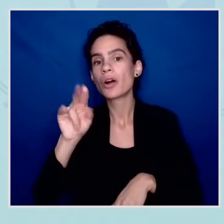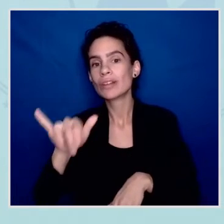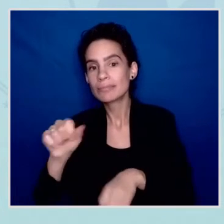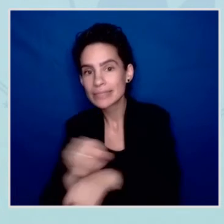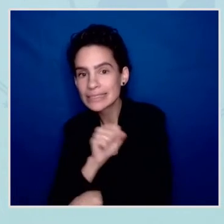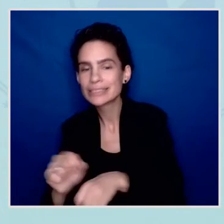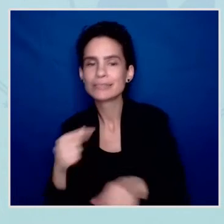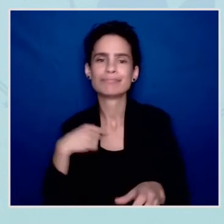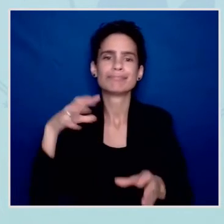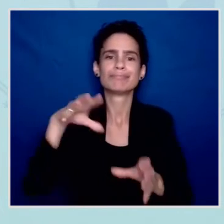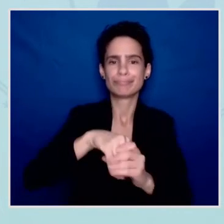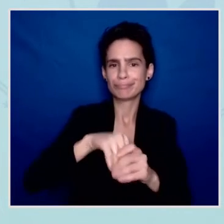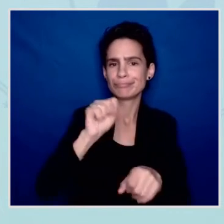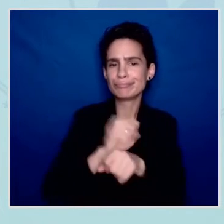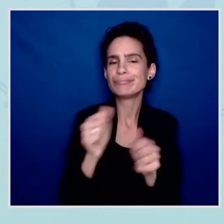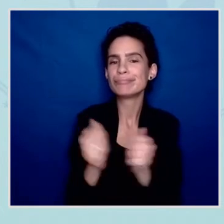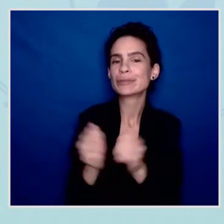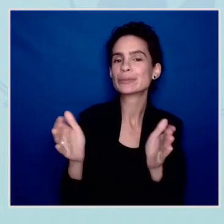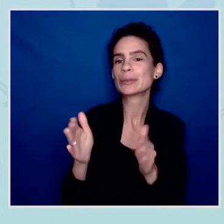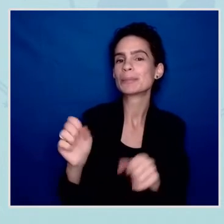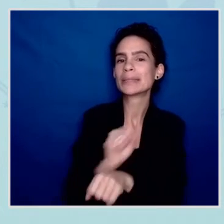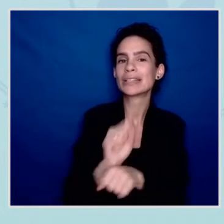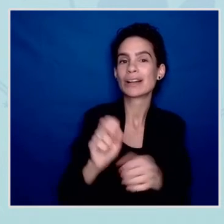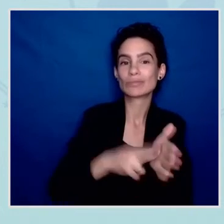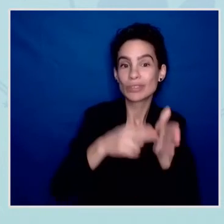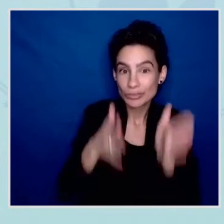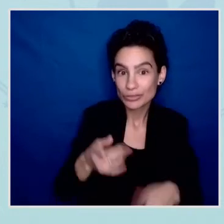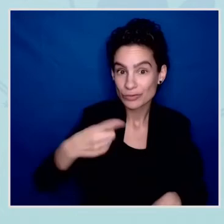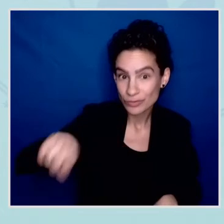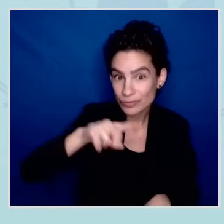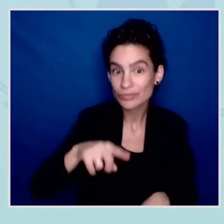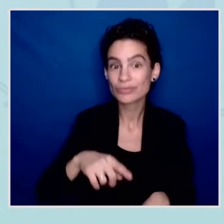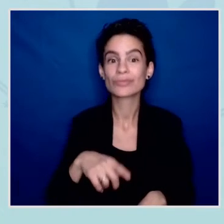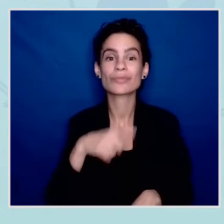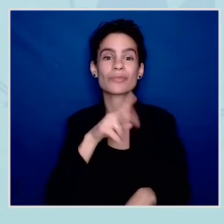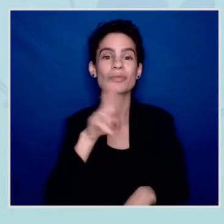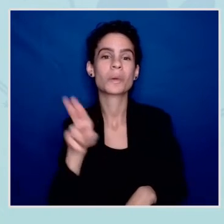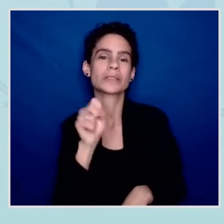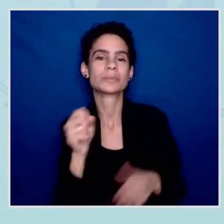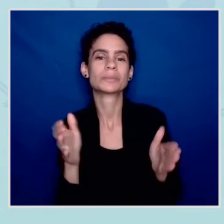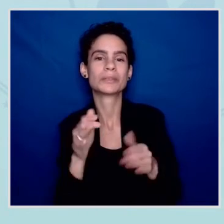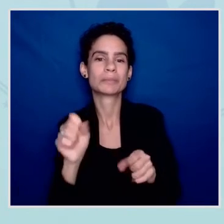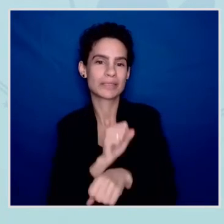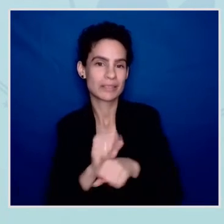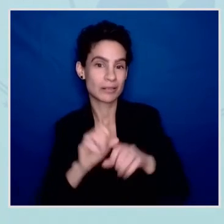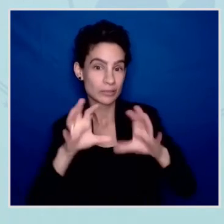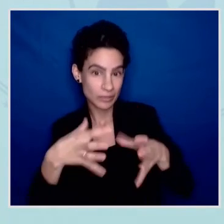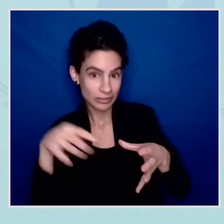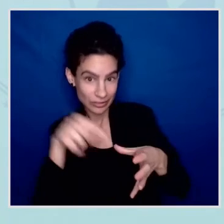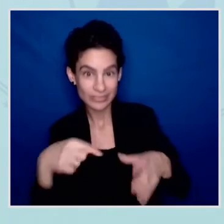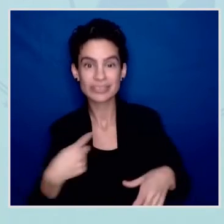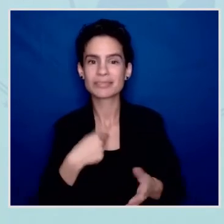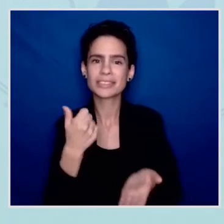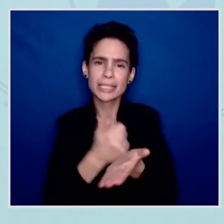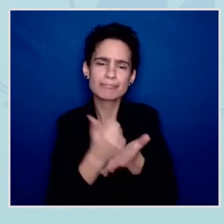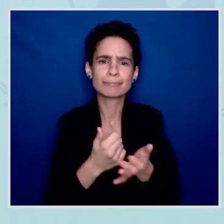I'VE ADVISED A STARTUP MINORITY OWNED BANK AND I COFOUNDED A